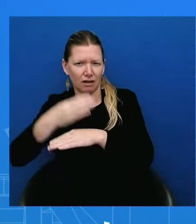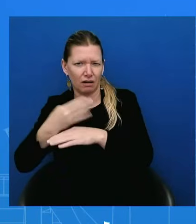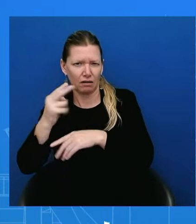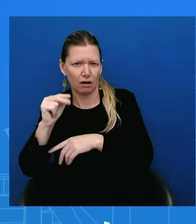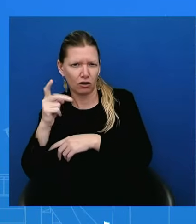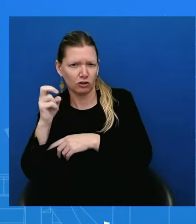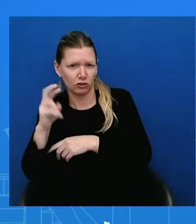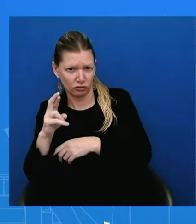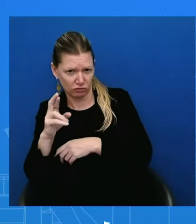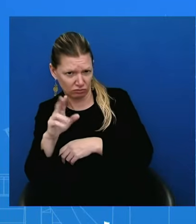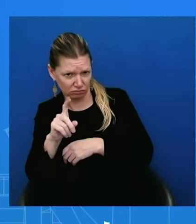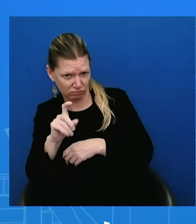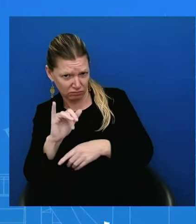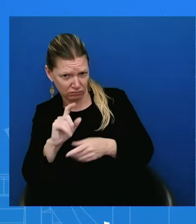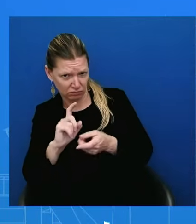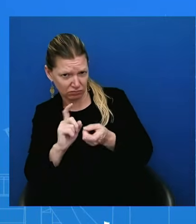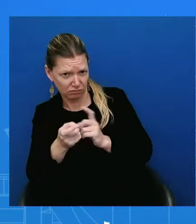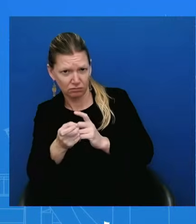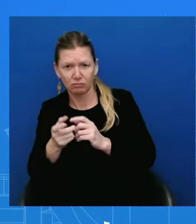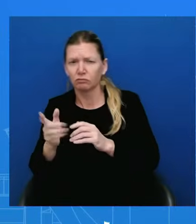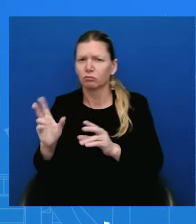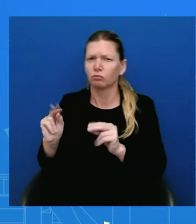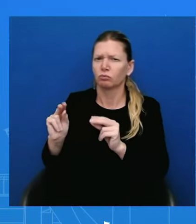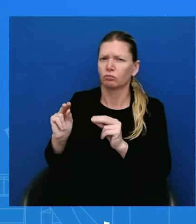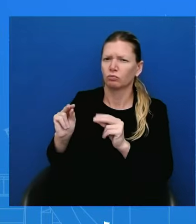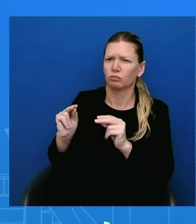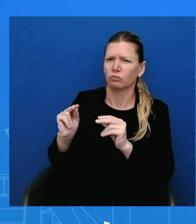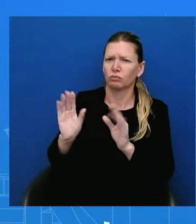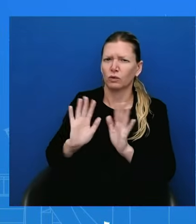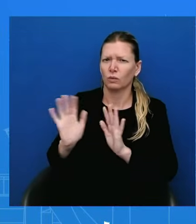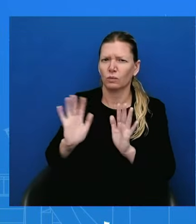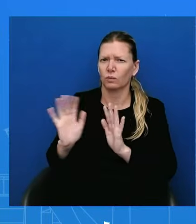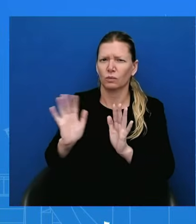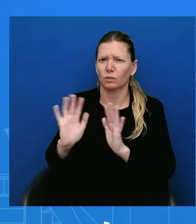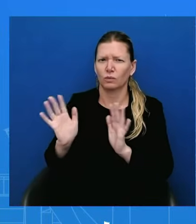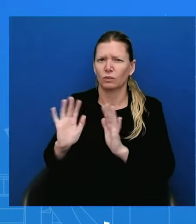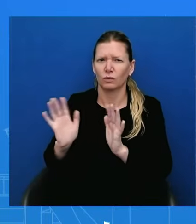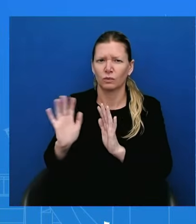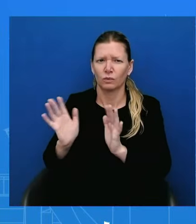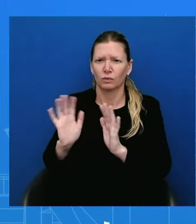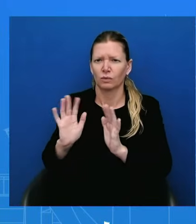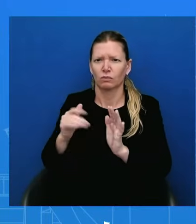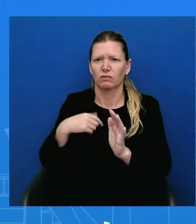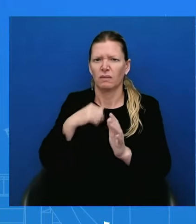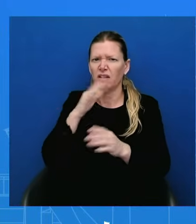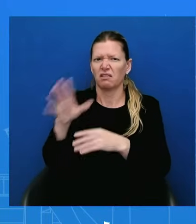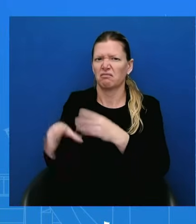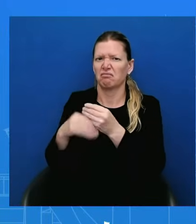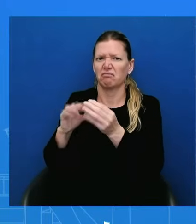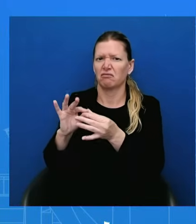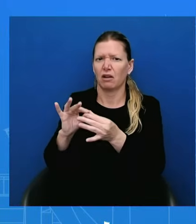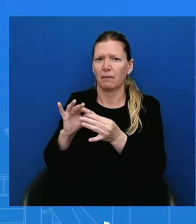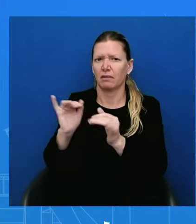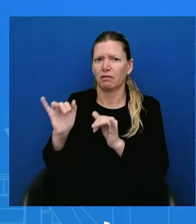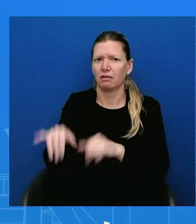It will be a no. It -- it is a no. And I don’t have anything else to add. Will he pardon his son? No. The Press: Thank you.